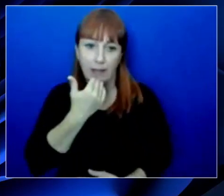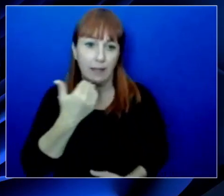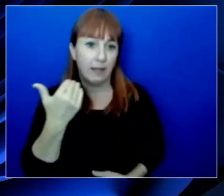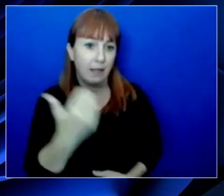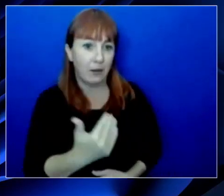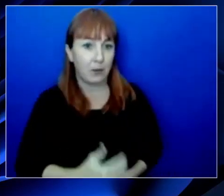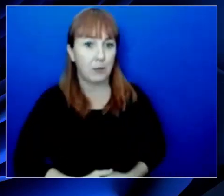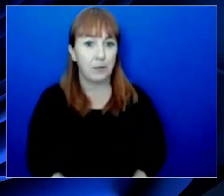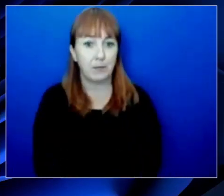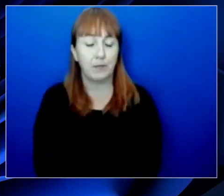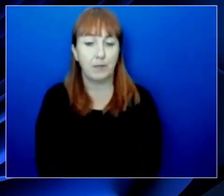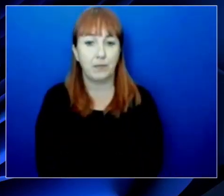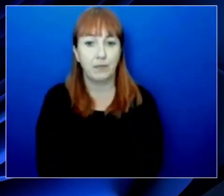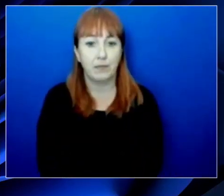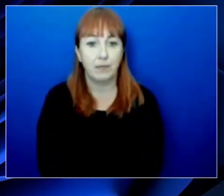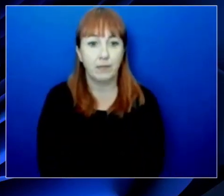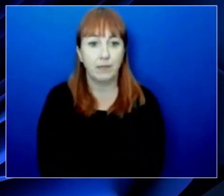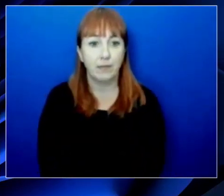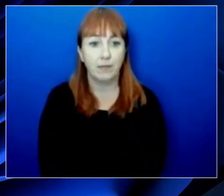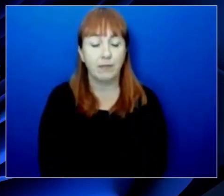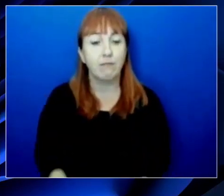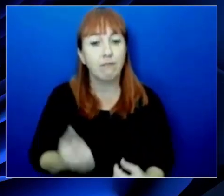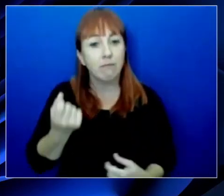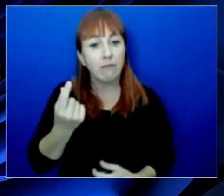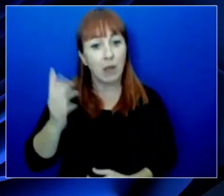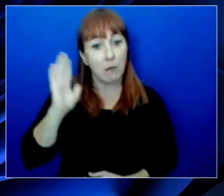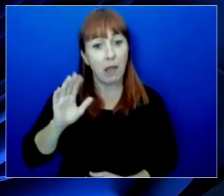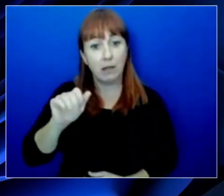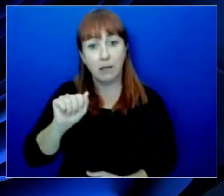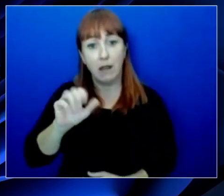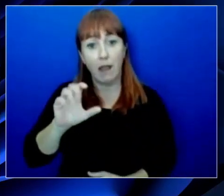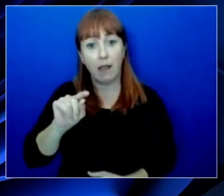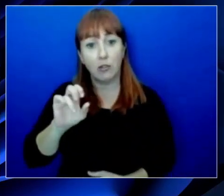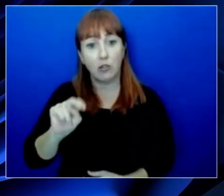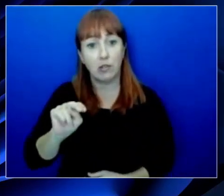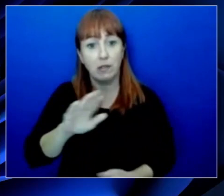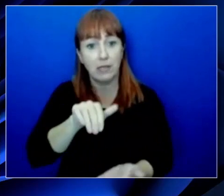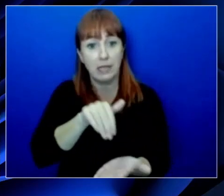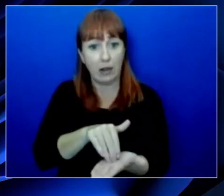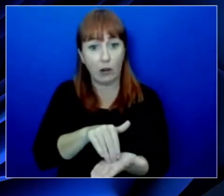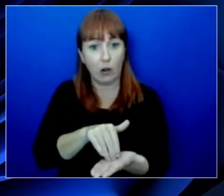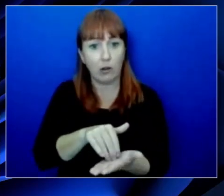Alright, now in the past we had Action Center and Action Center contained notifications and all